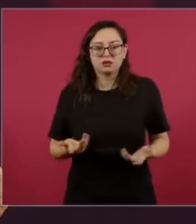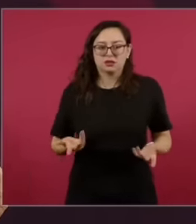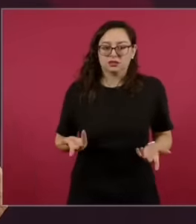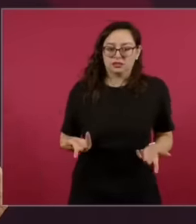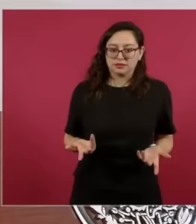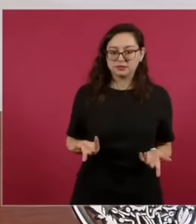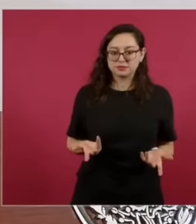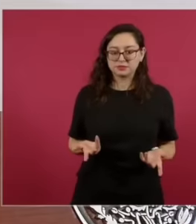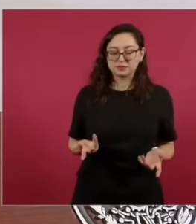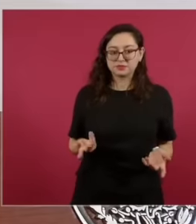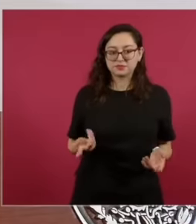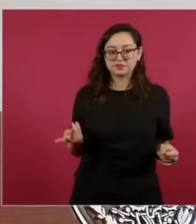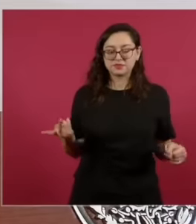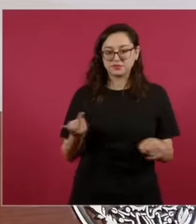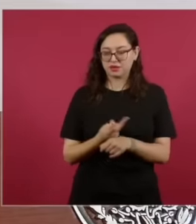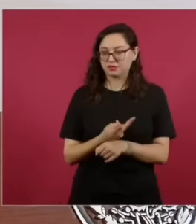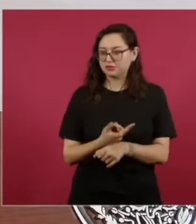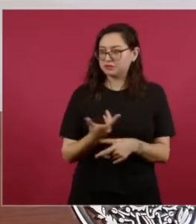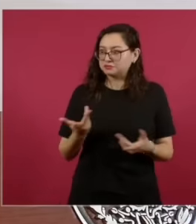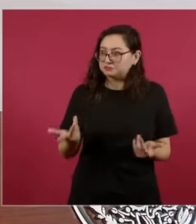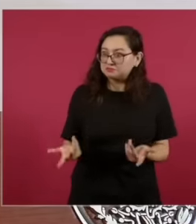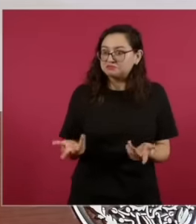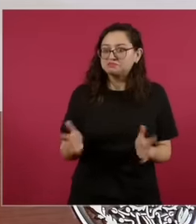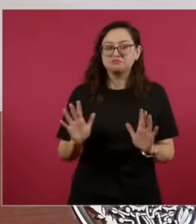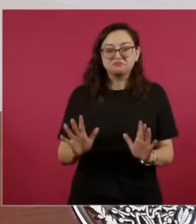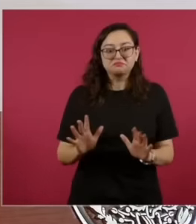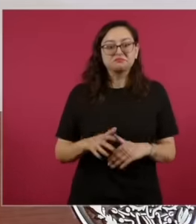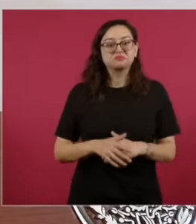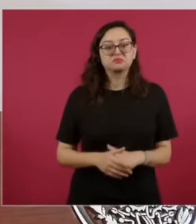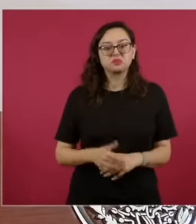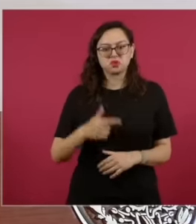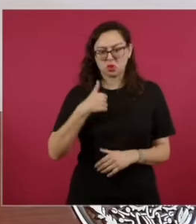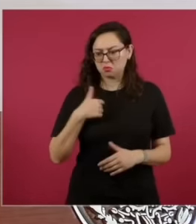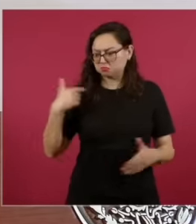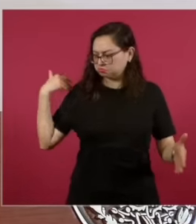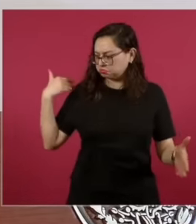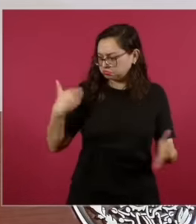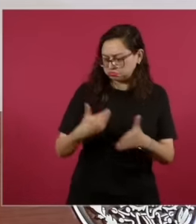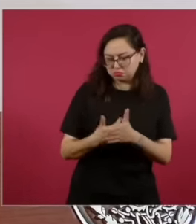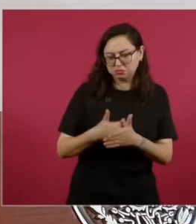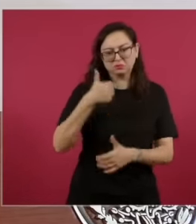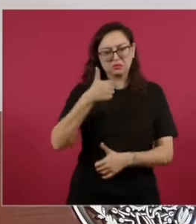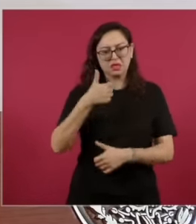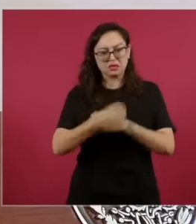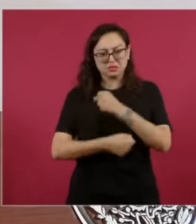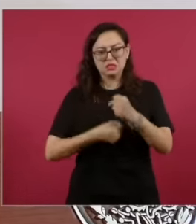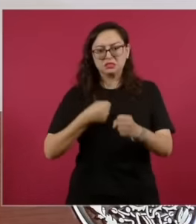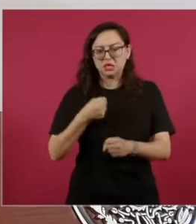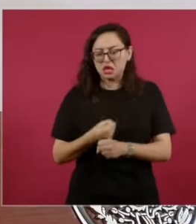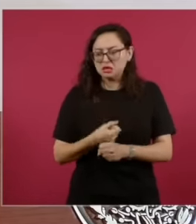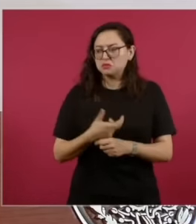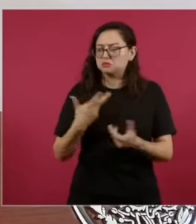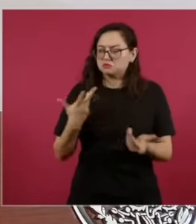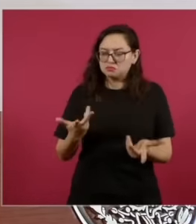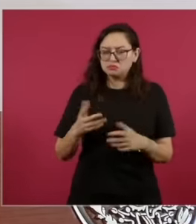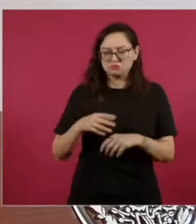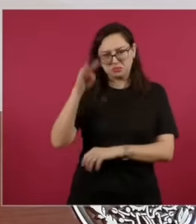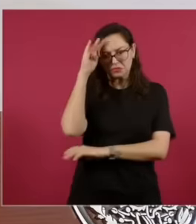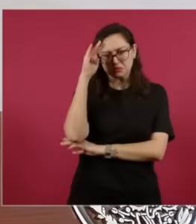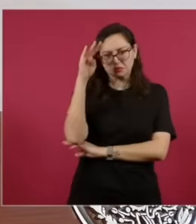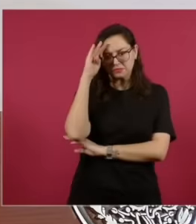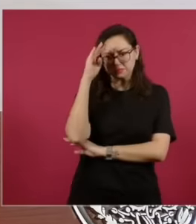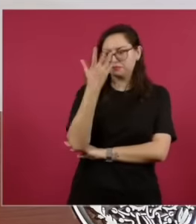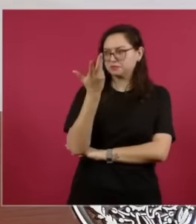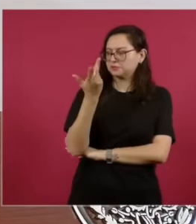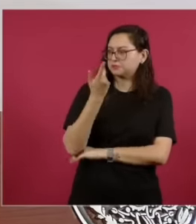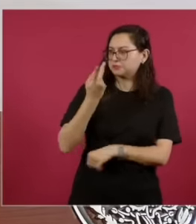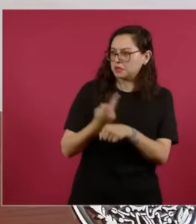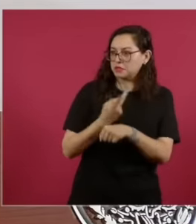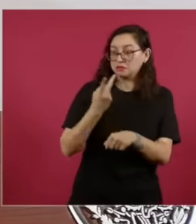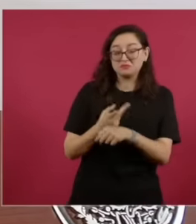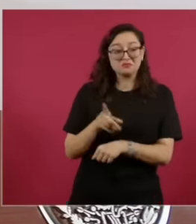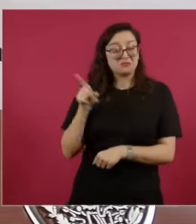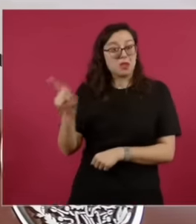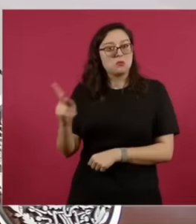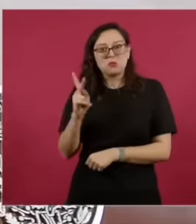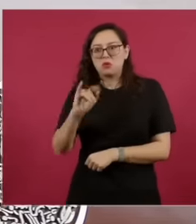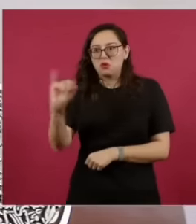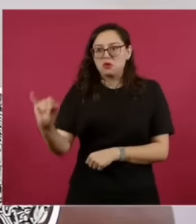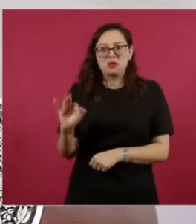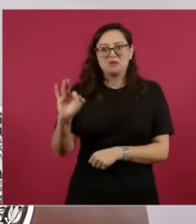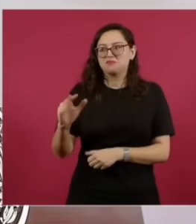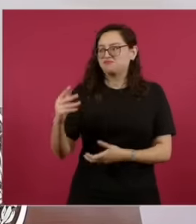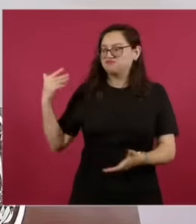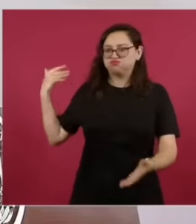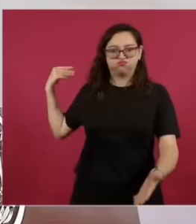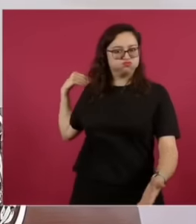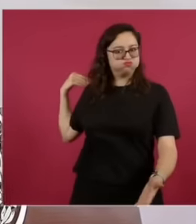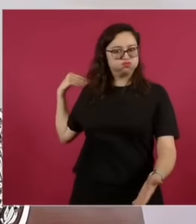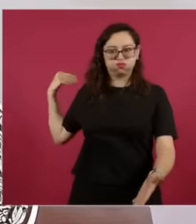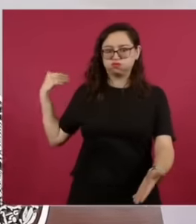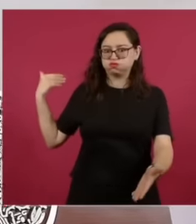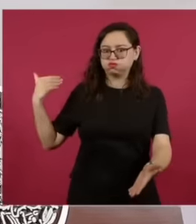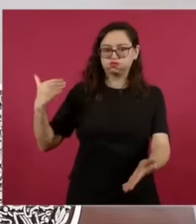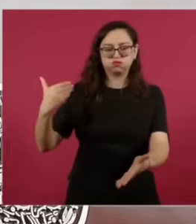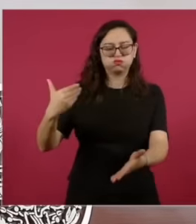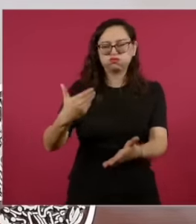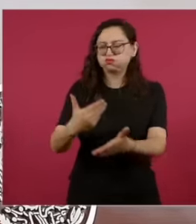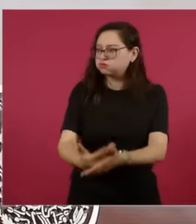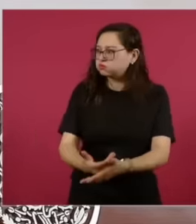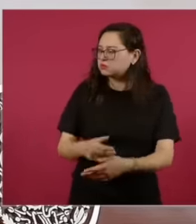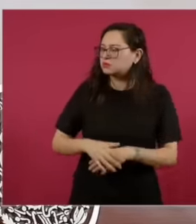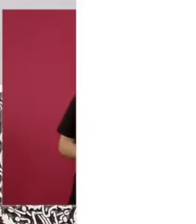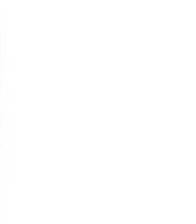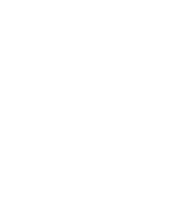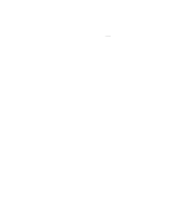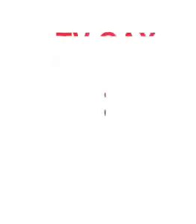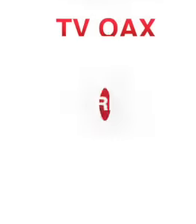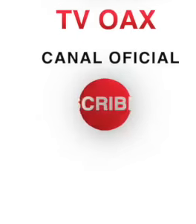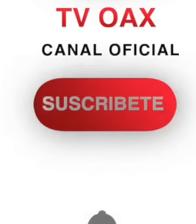a reform that needs to be carried out was not carried out, it became a power eh anonymous eh